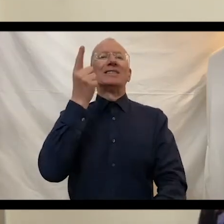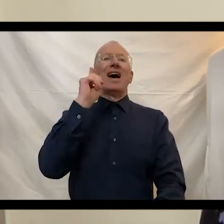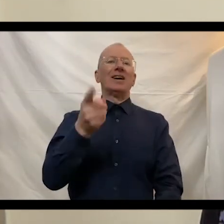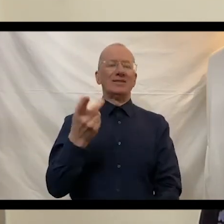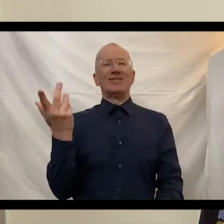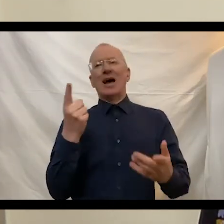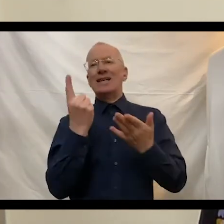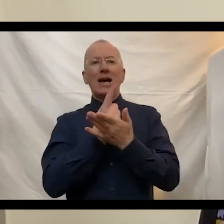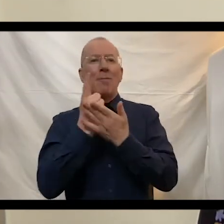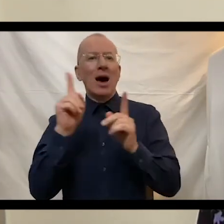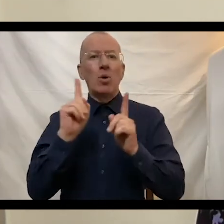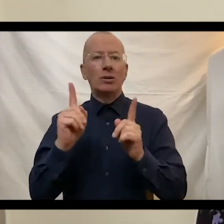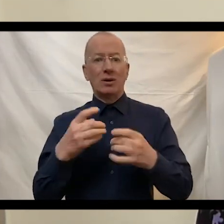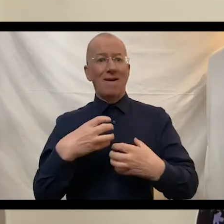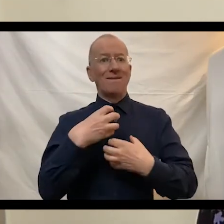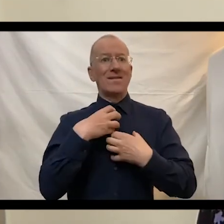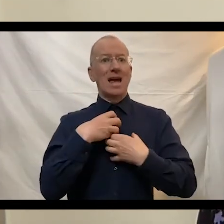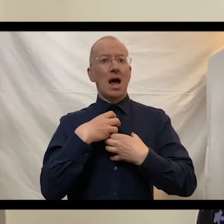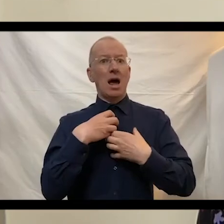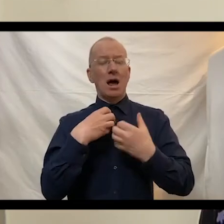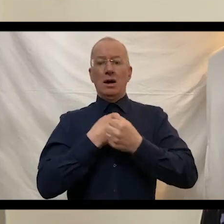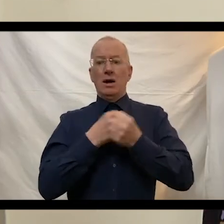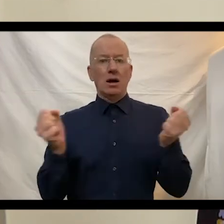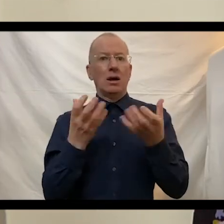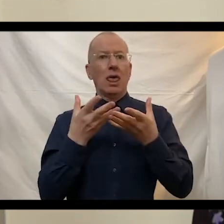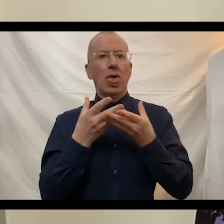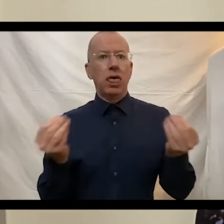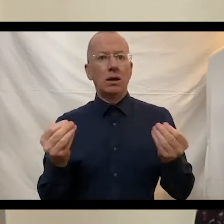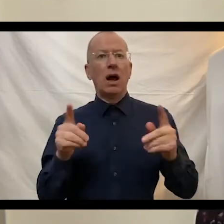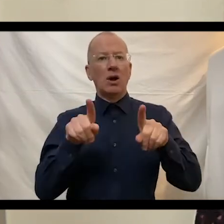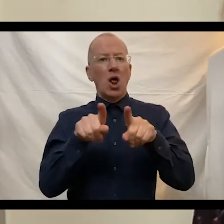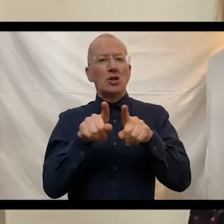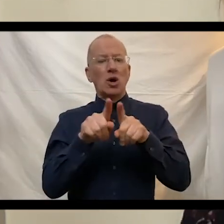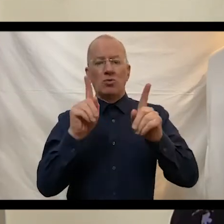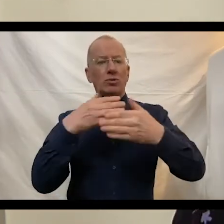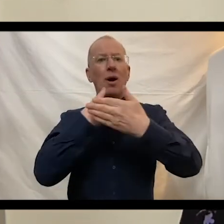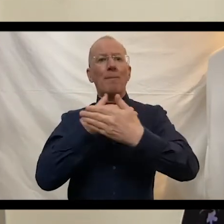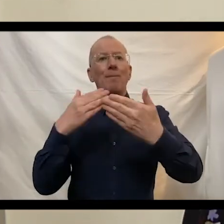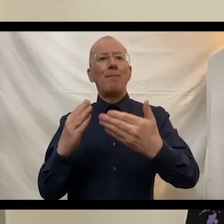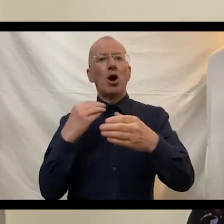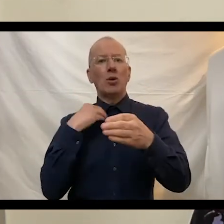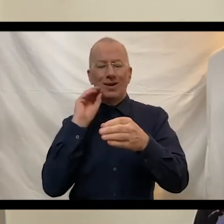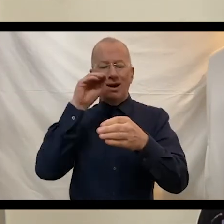And I saw that what it was about, was about coming out of the fear,